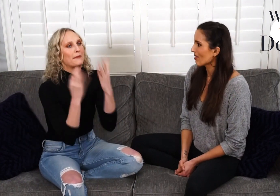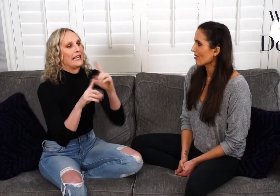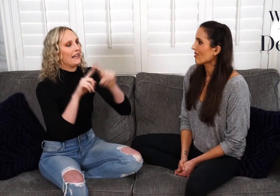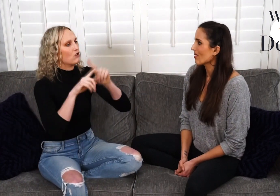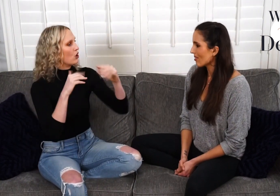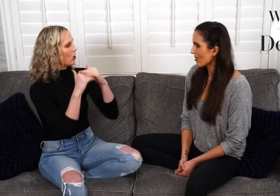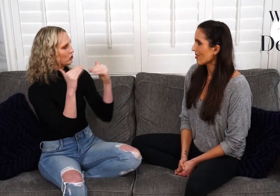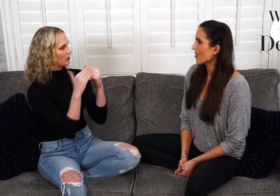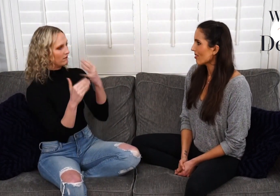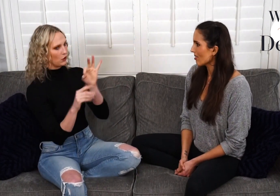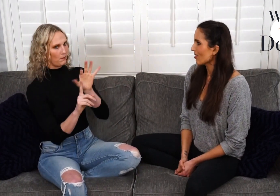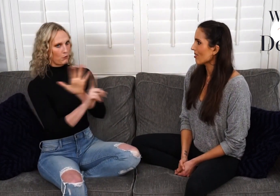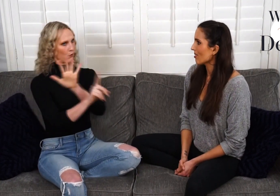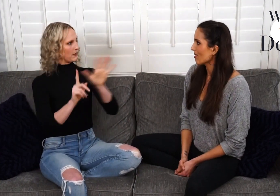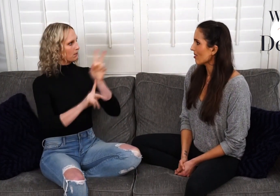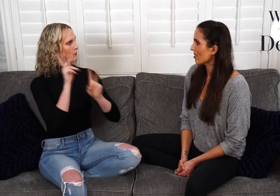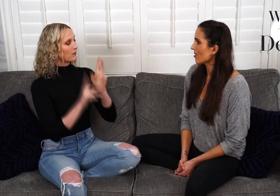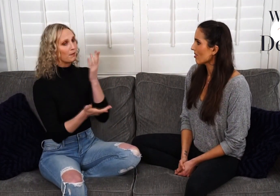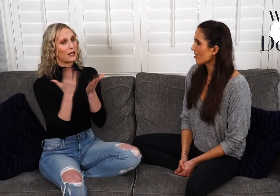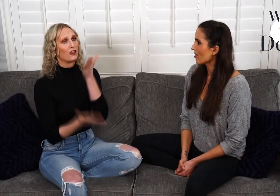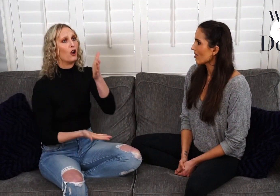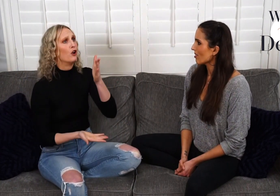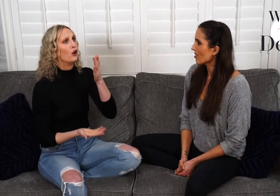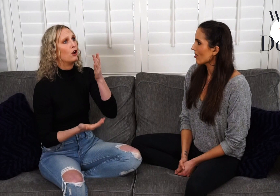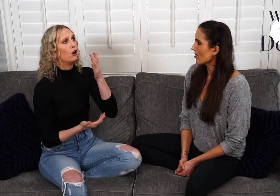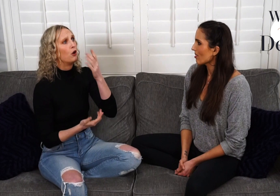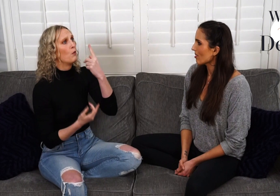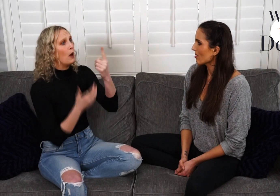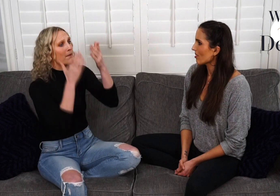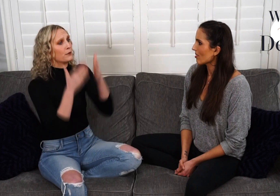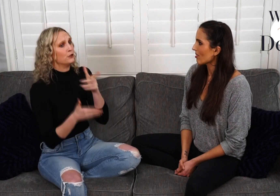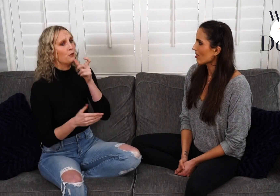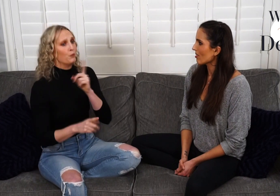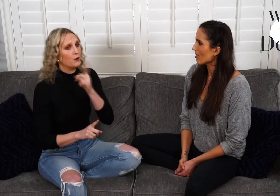different types of popular people. There's different layers. There might be a person who's